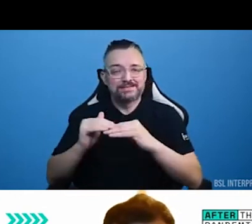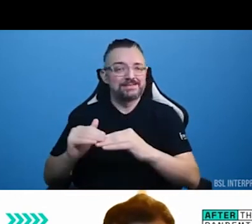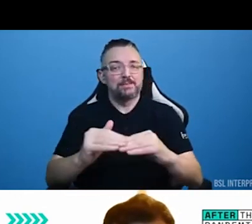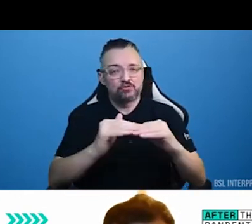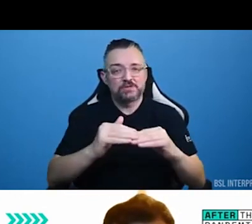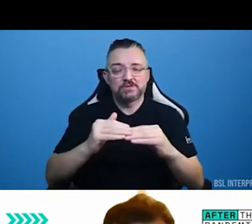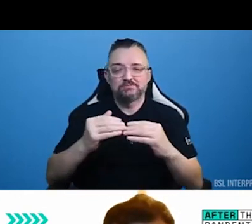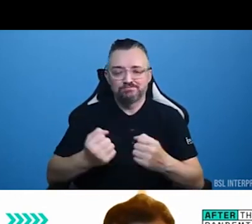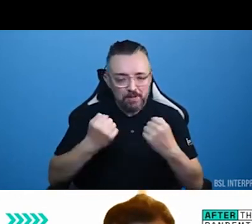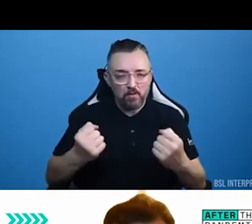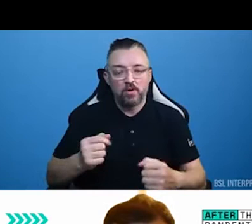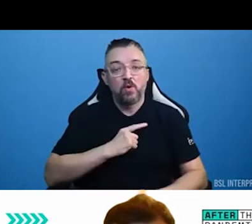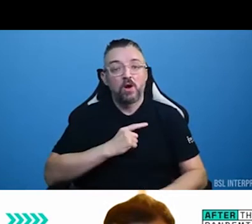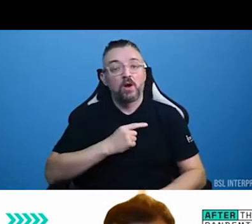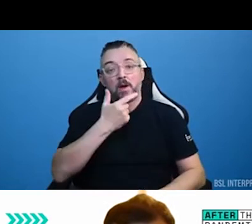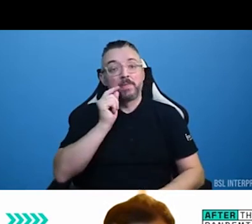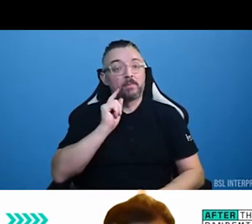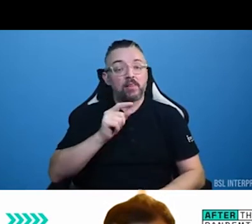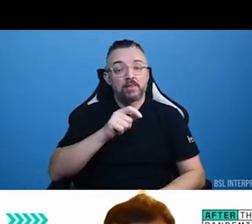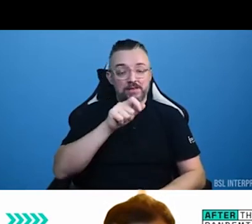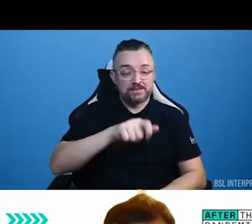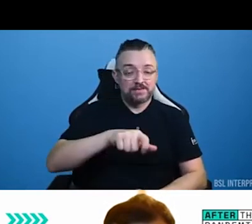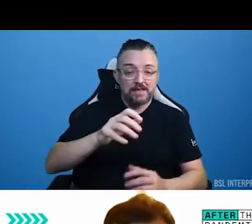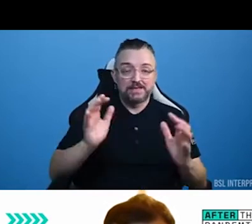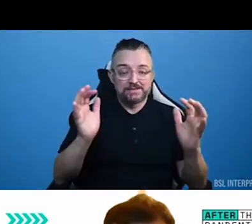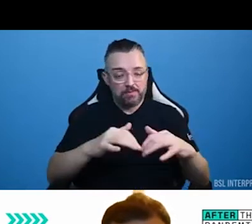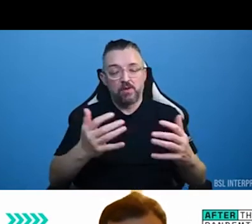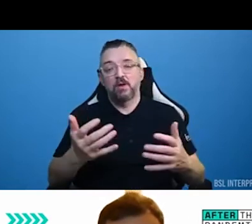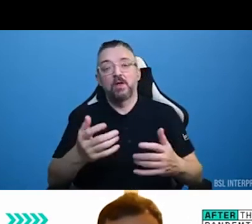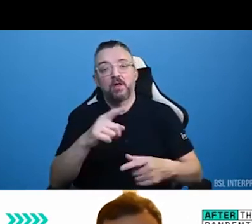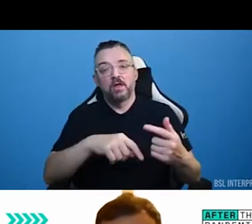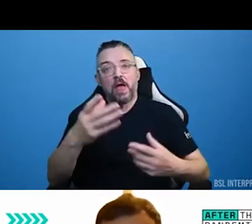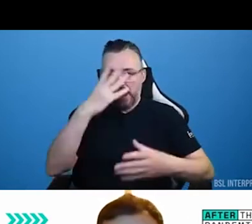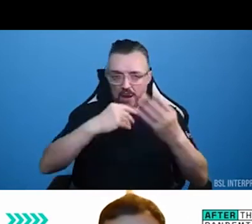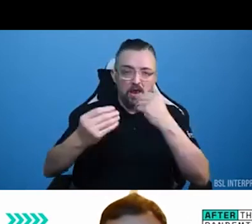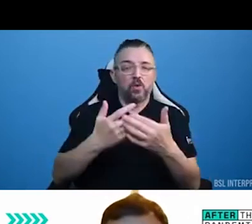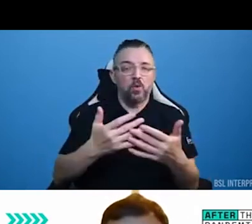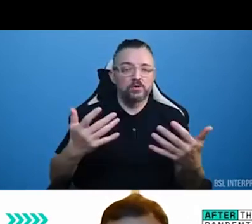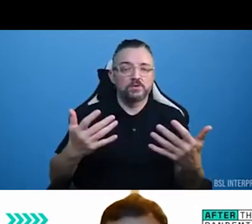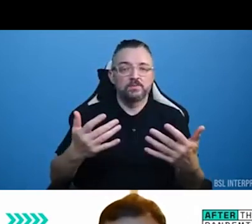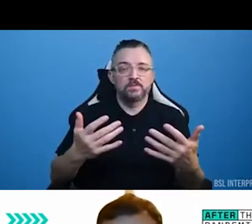Because when people's assemblies and citizens' assemblies are used, people learn a great deal. To kind of give one example,